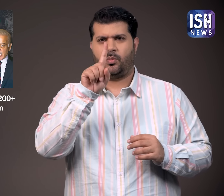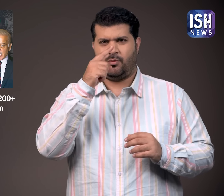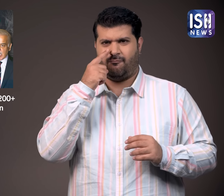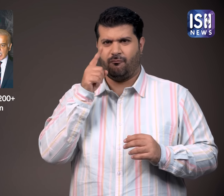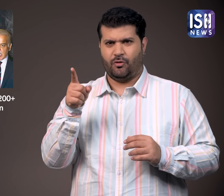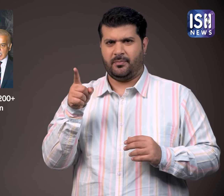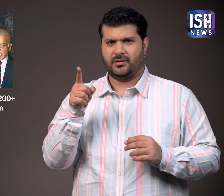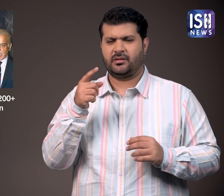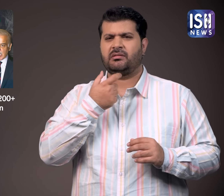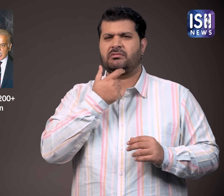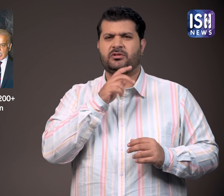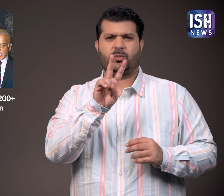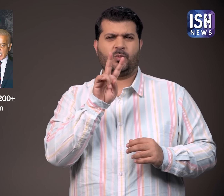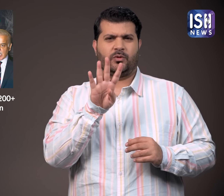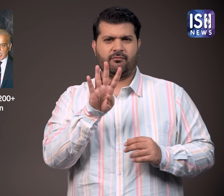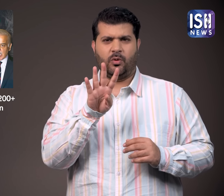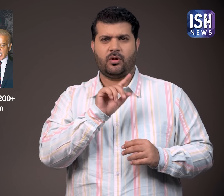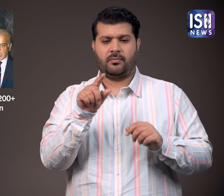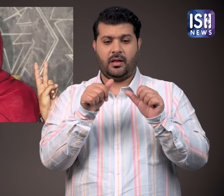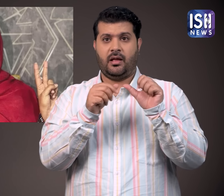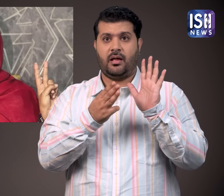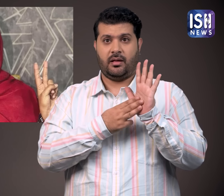One of them is 24-year-old Asifa Mengal.